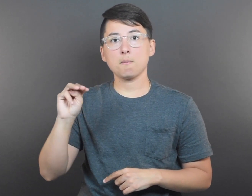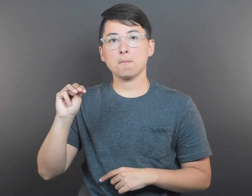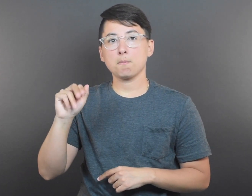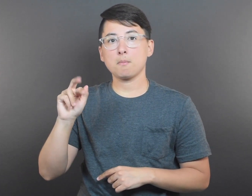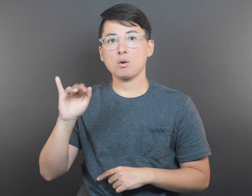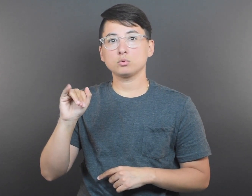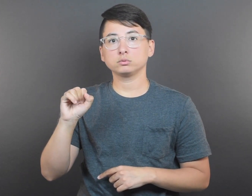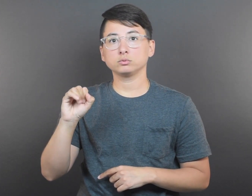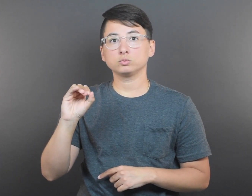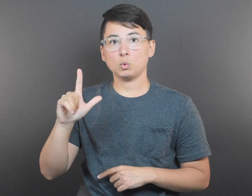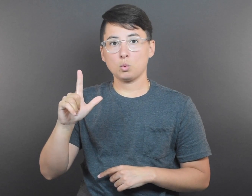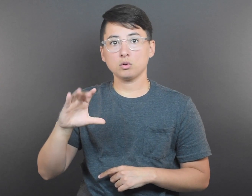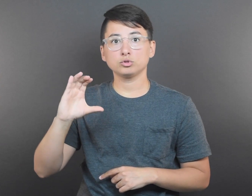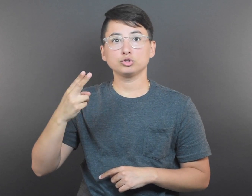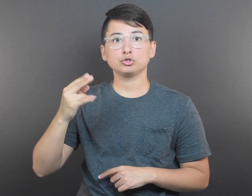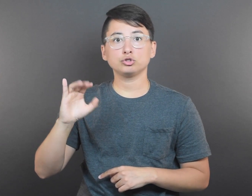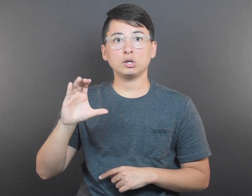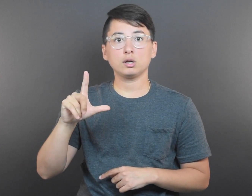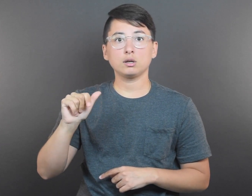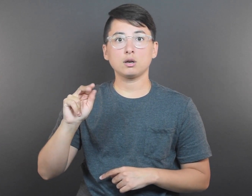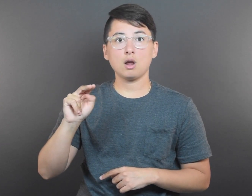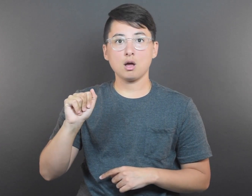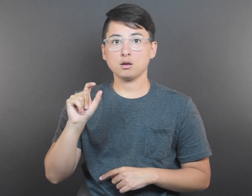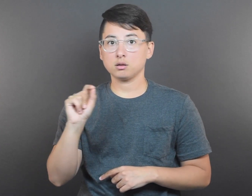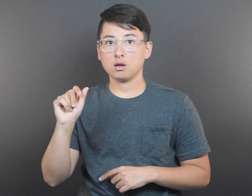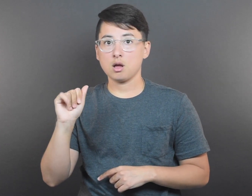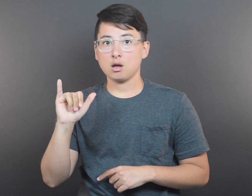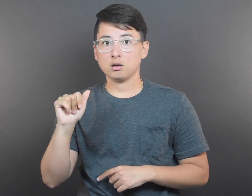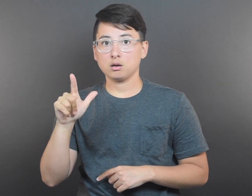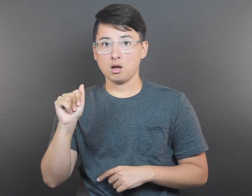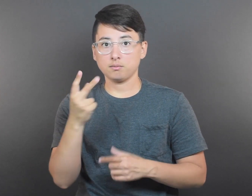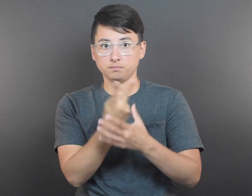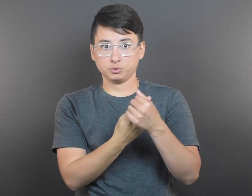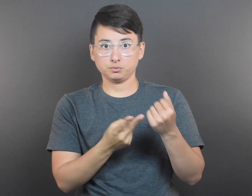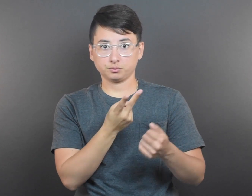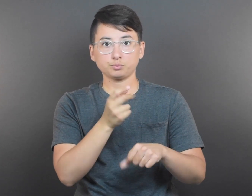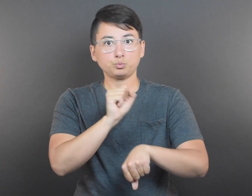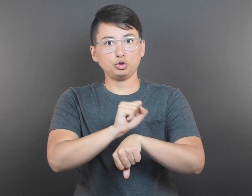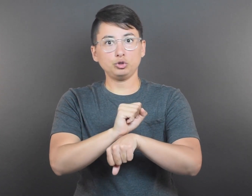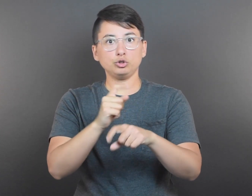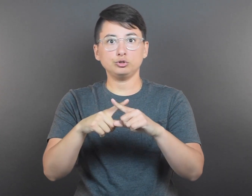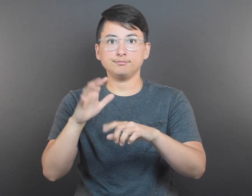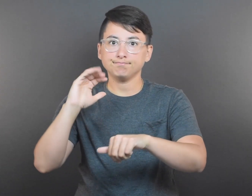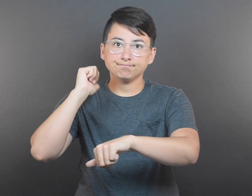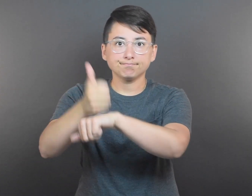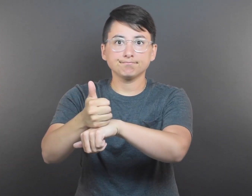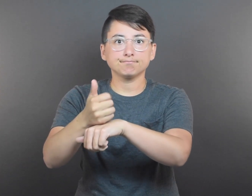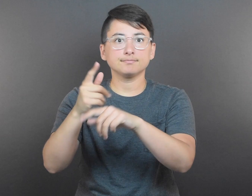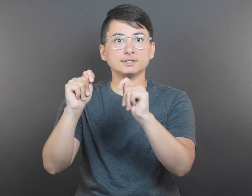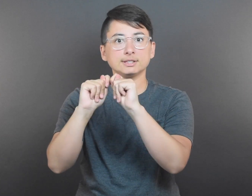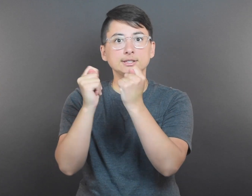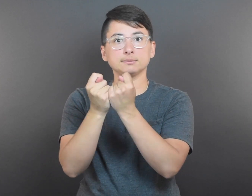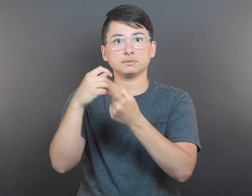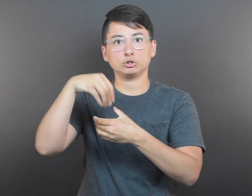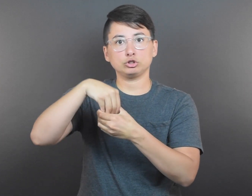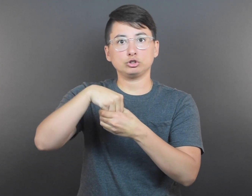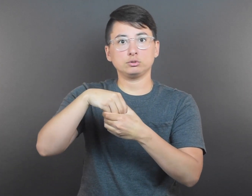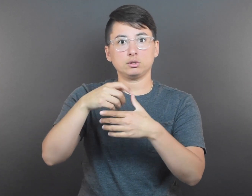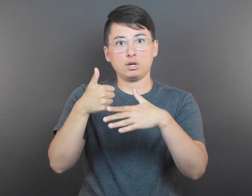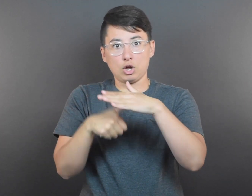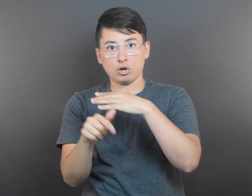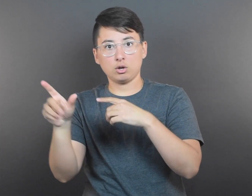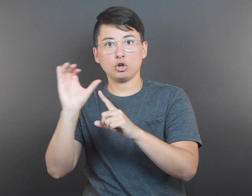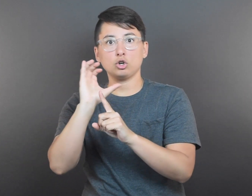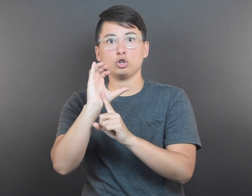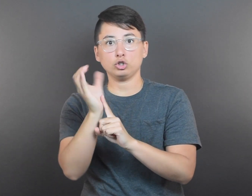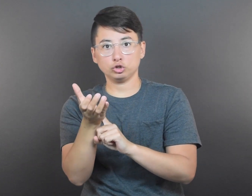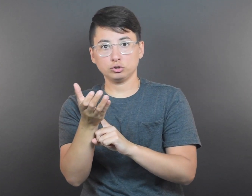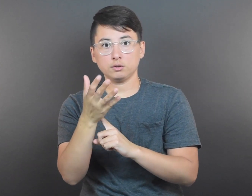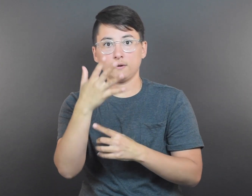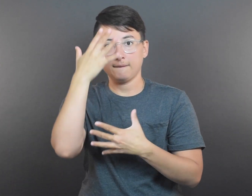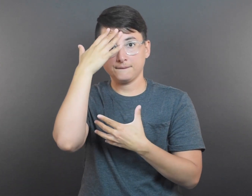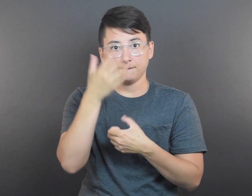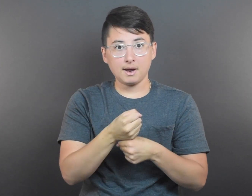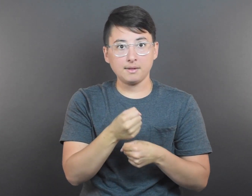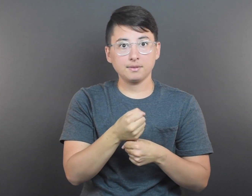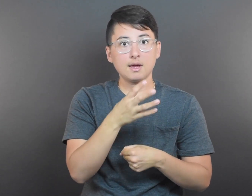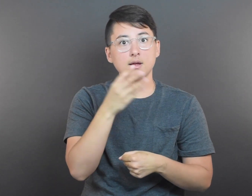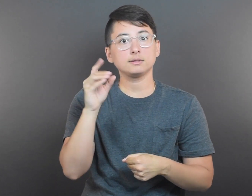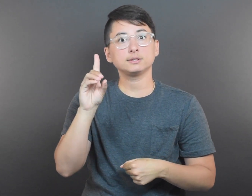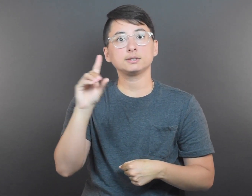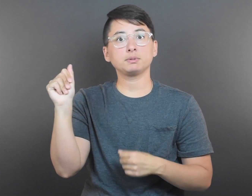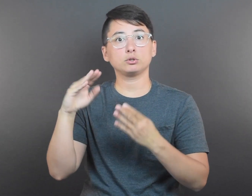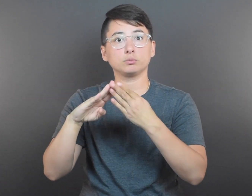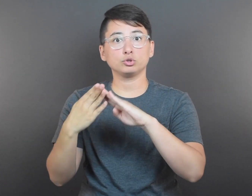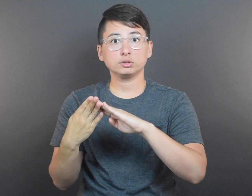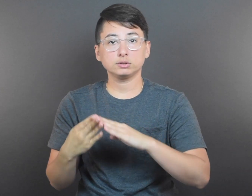team internally under the Cultural, Faith, and Disability Communities Branch to serve